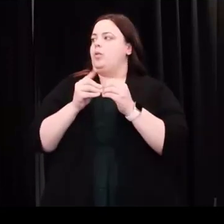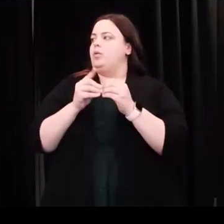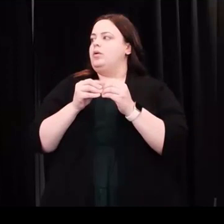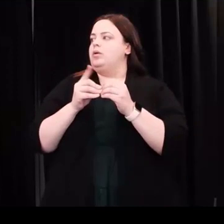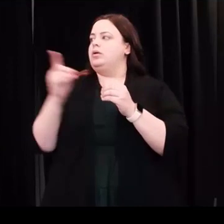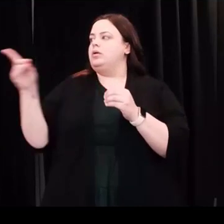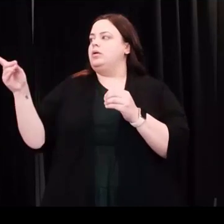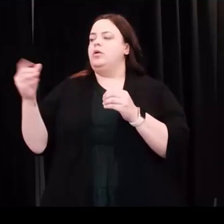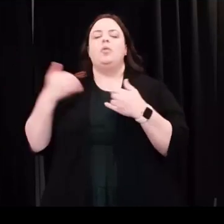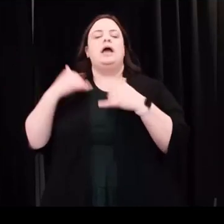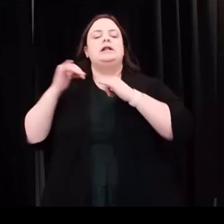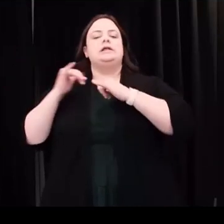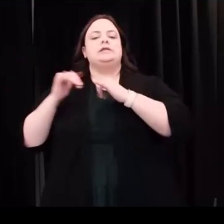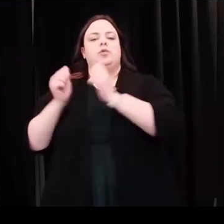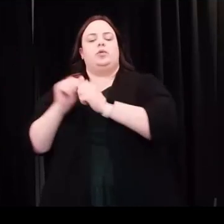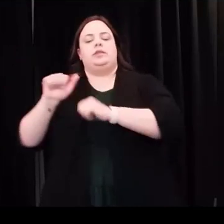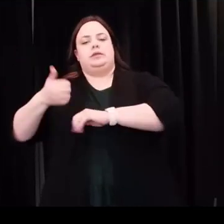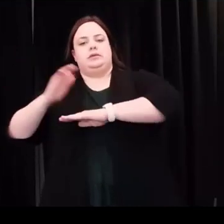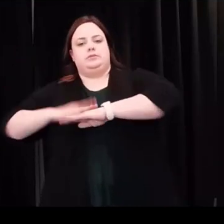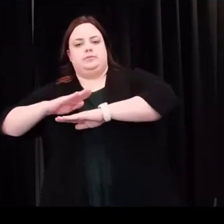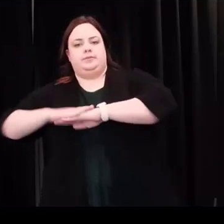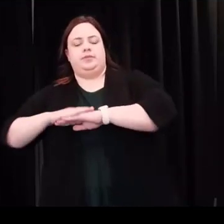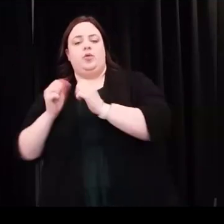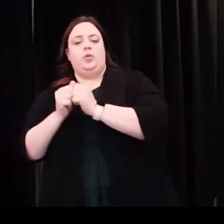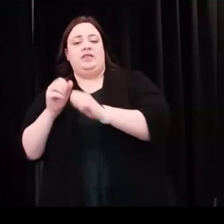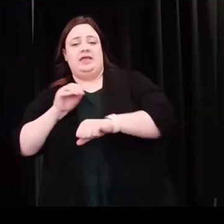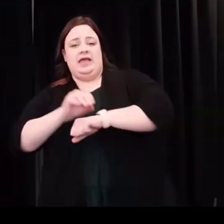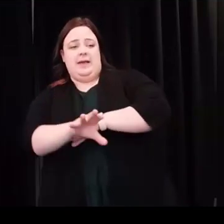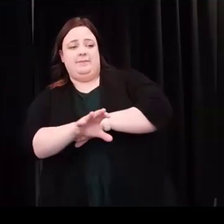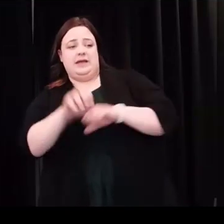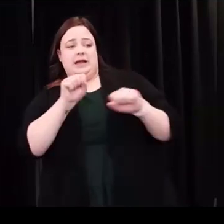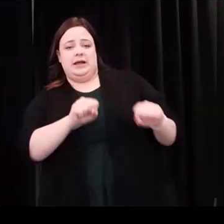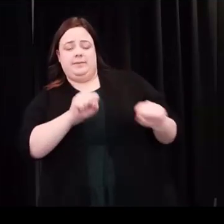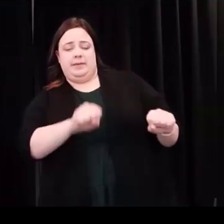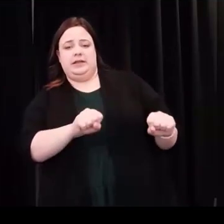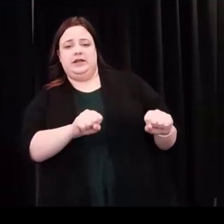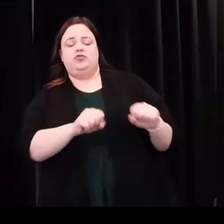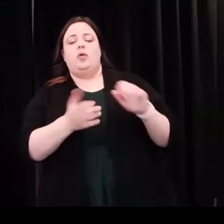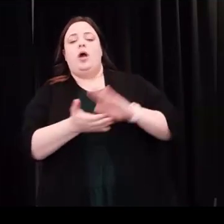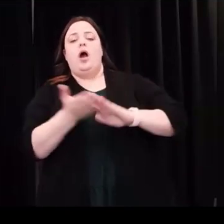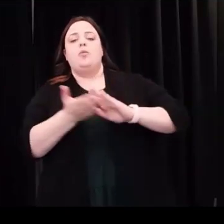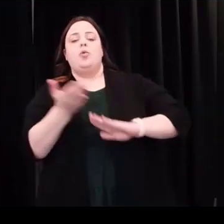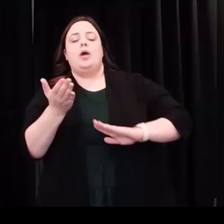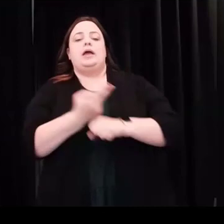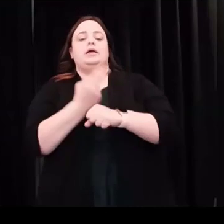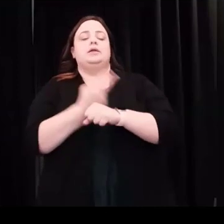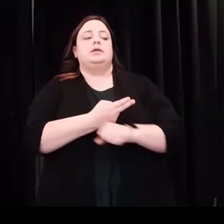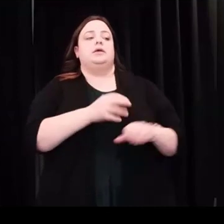We had a similar deal for the impact ability to operate keyboard or mouse, speech to text.